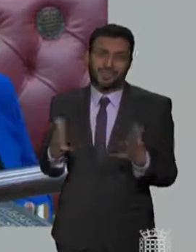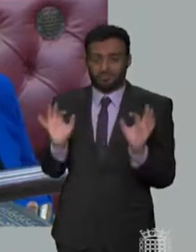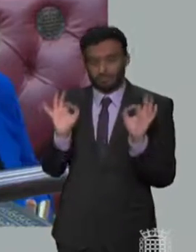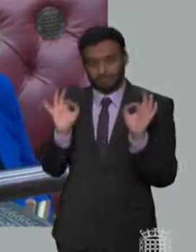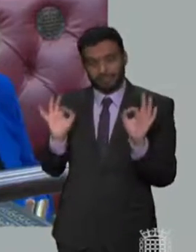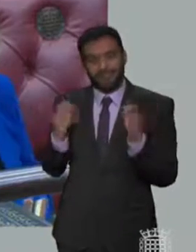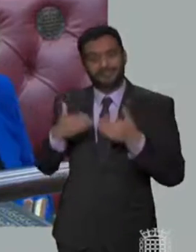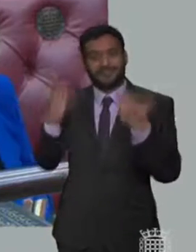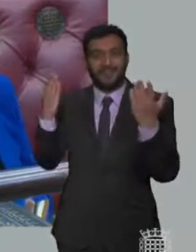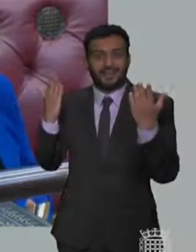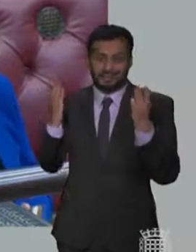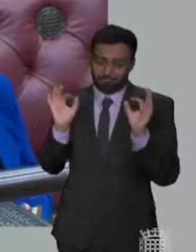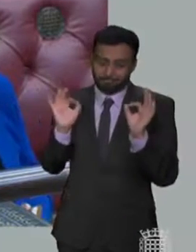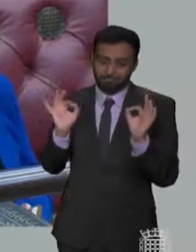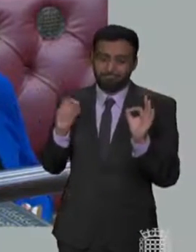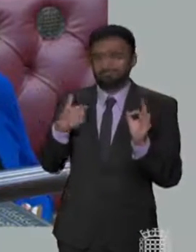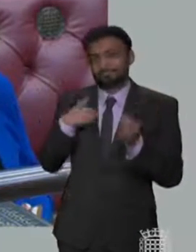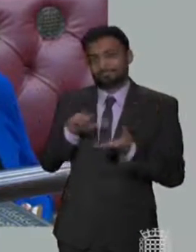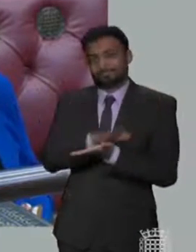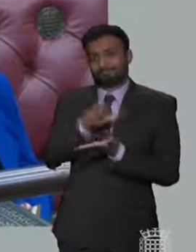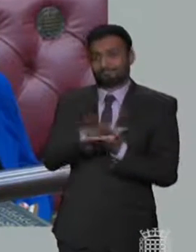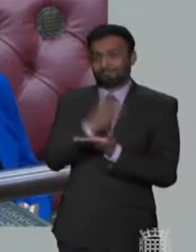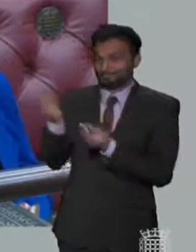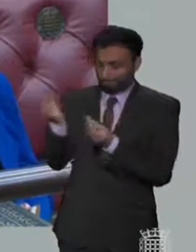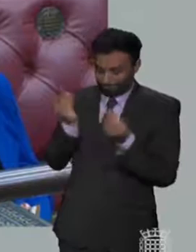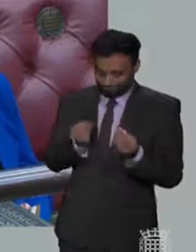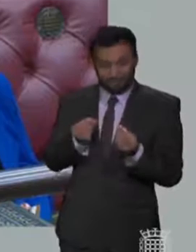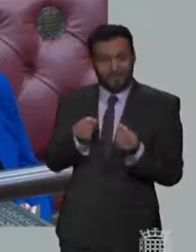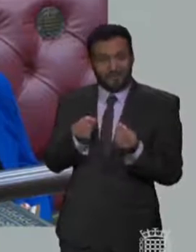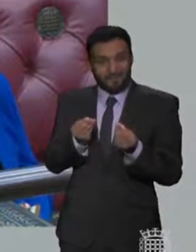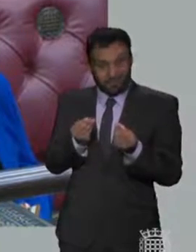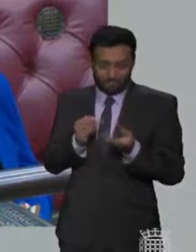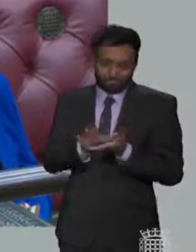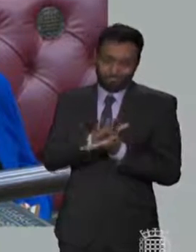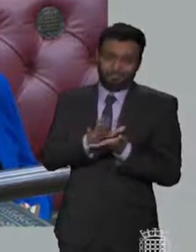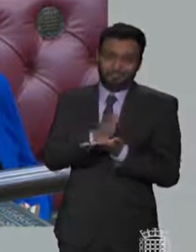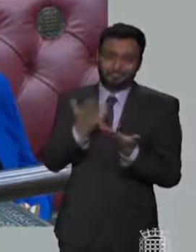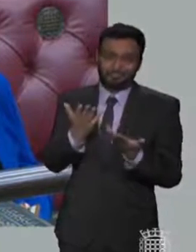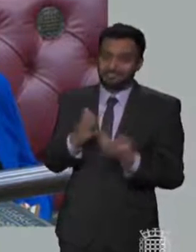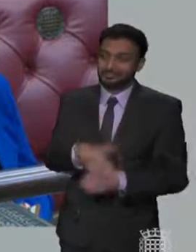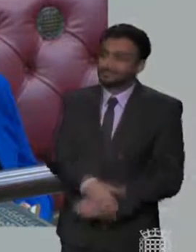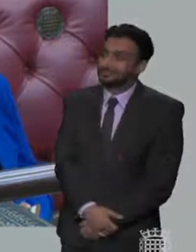lordship's house i'd like to join uh all noble lords in thanking my noble friend lord holmes